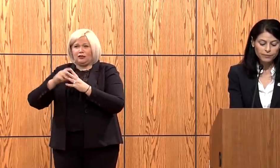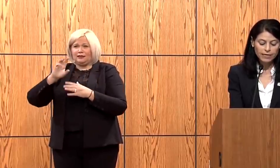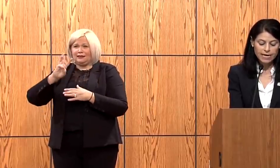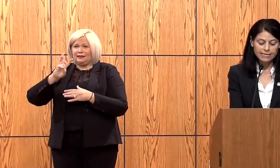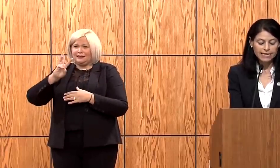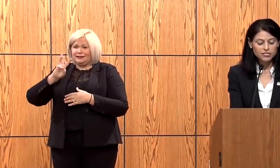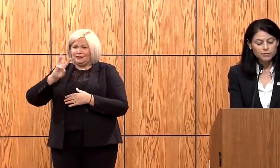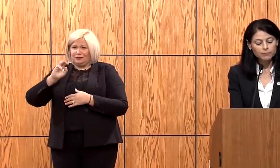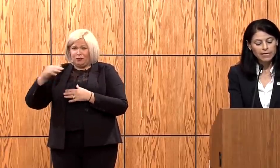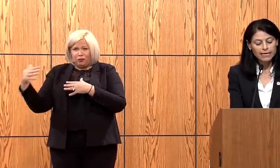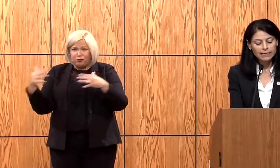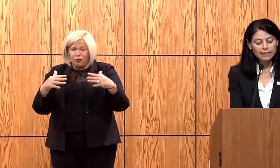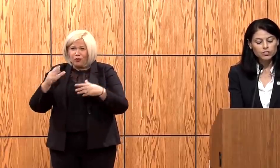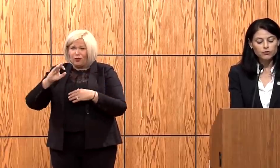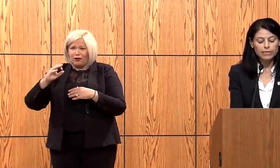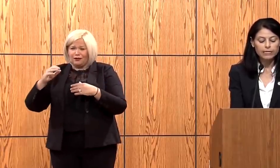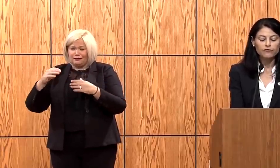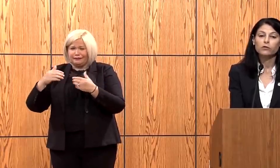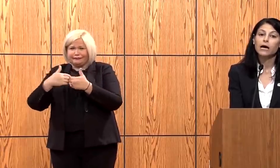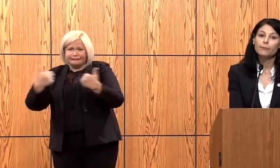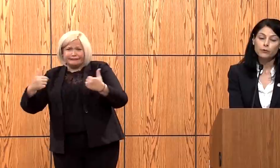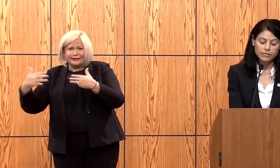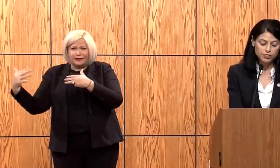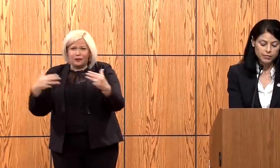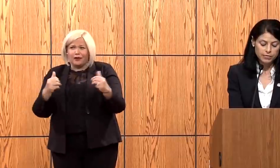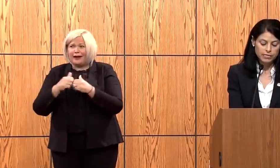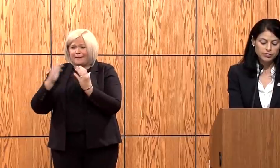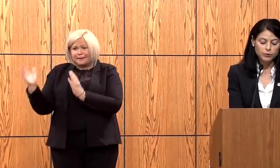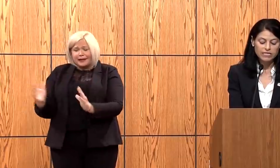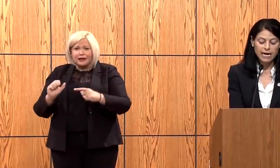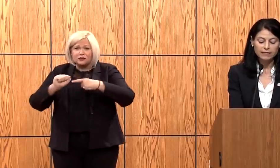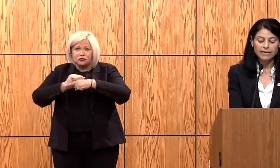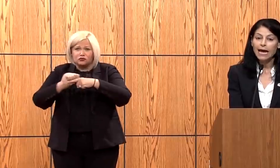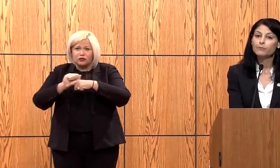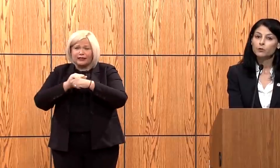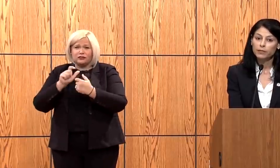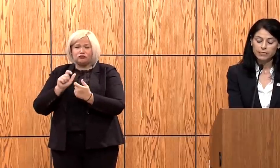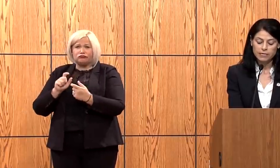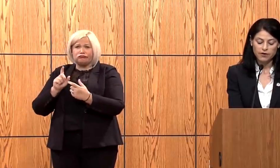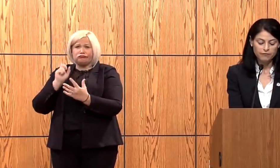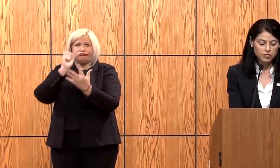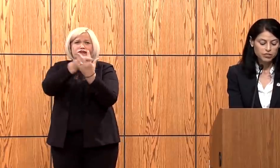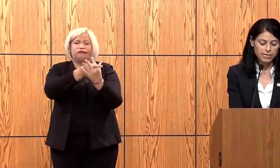ORDER TO TARGET THEM, MADE THREATS OF VIOLENCE INTENDED TO THREATS OF VIOLENCE INTENDED TO INSTIGATE A CIVIL WAR, AND INSTIGATE A CIVIL WAR, AND ENGAGED IN PLANNING AND TRAINING